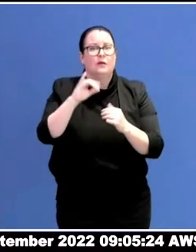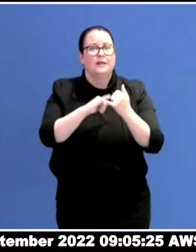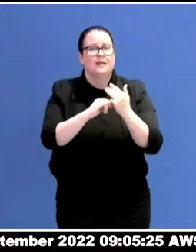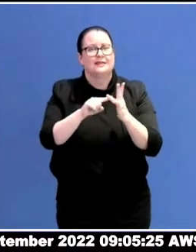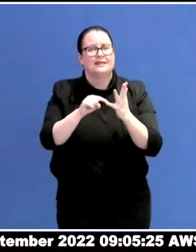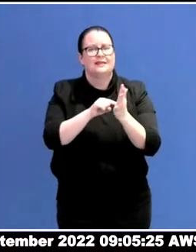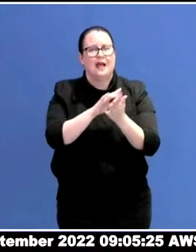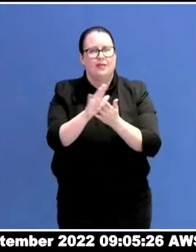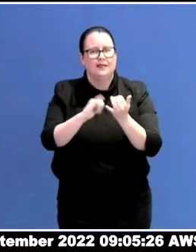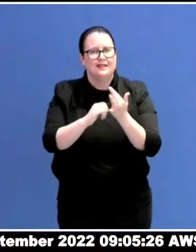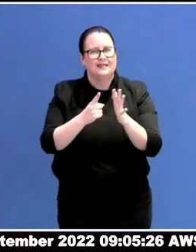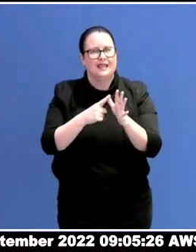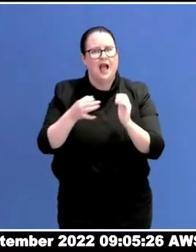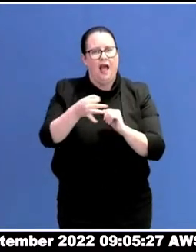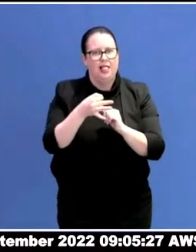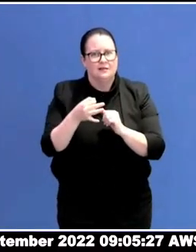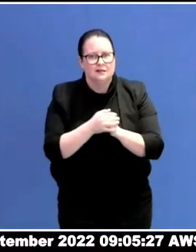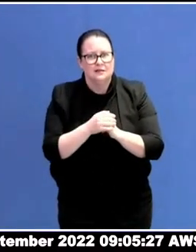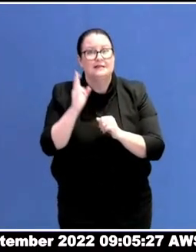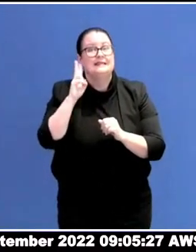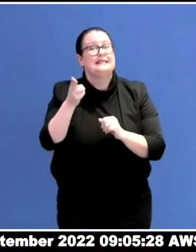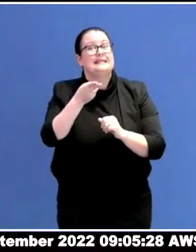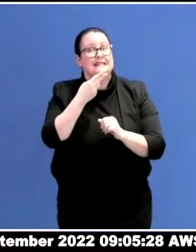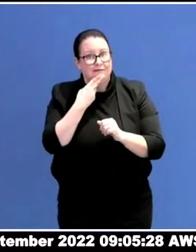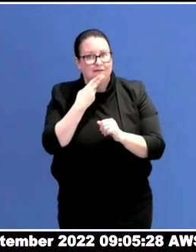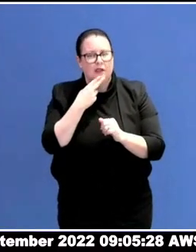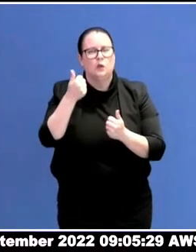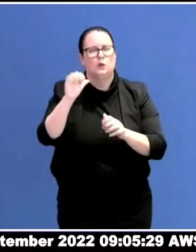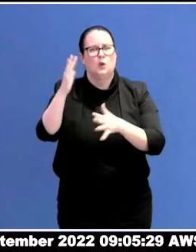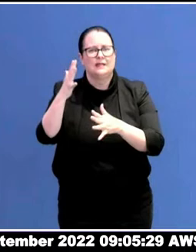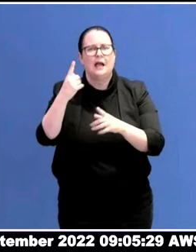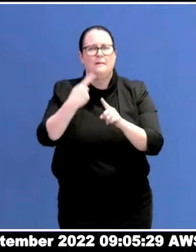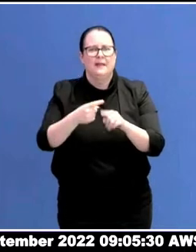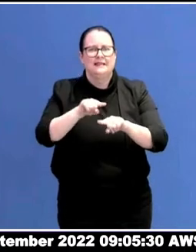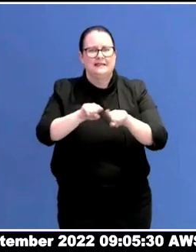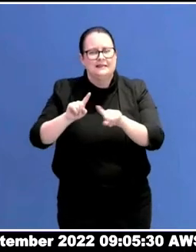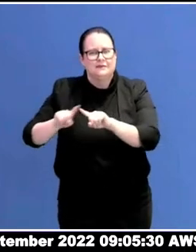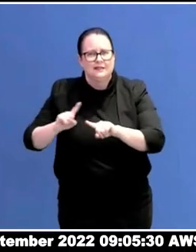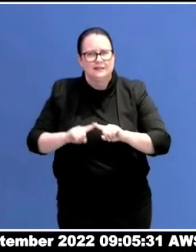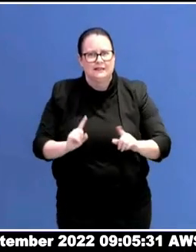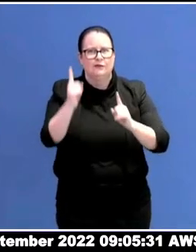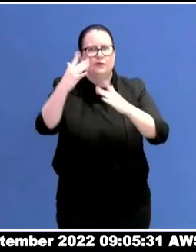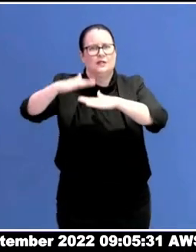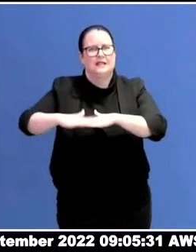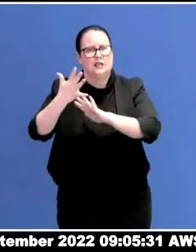She is Deaf and communicates using Auslan and various forms of First Nations sign languages and written English.